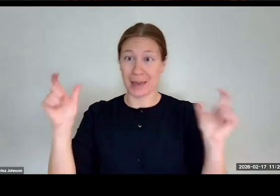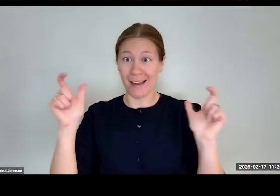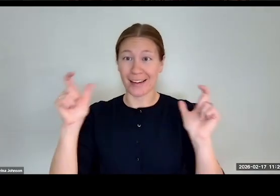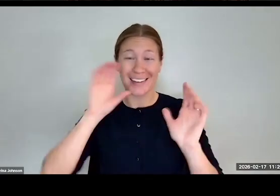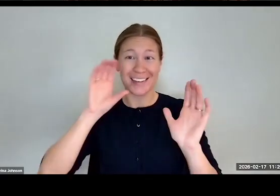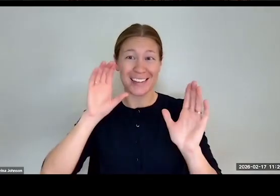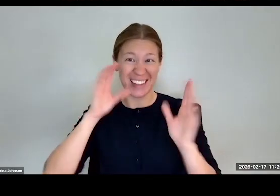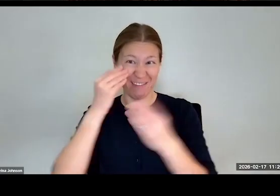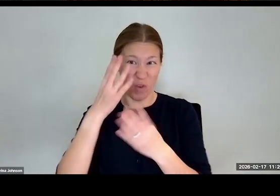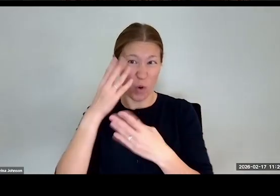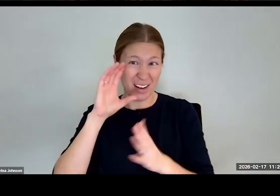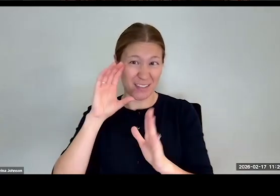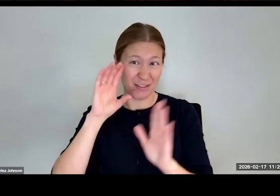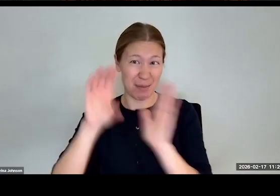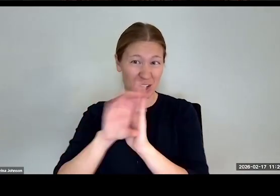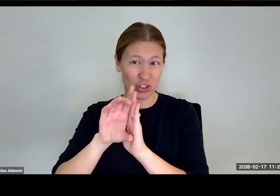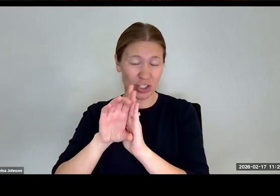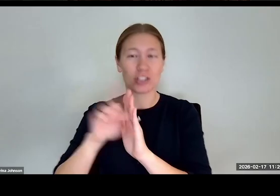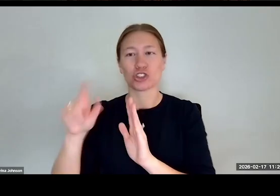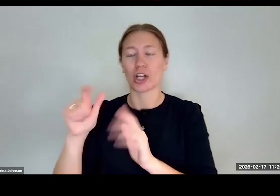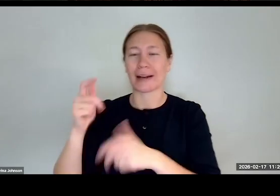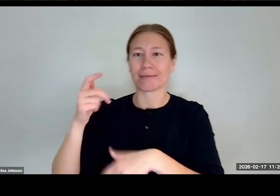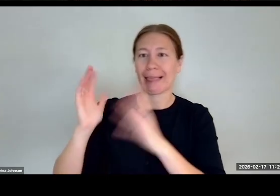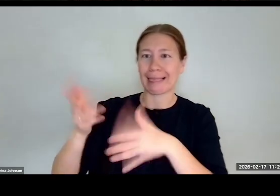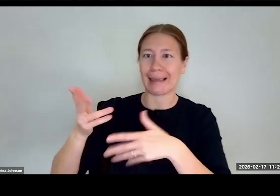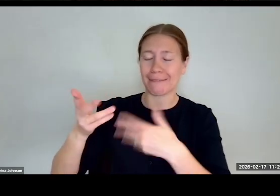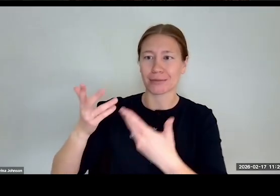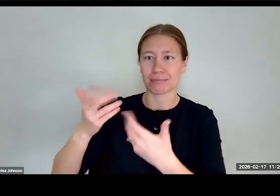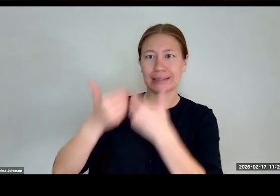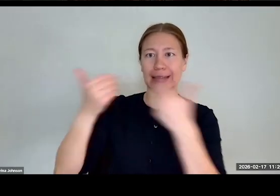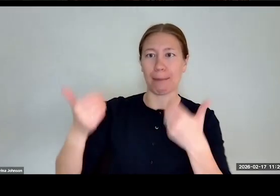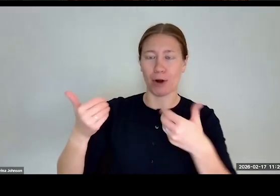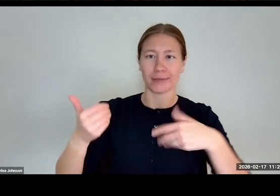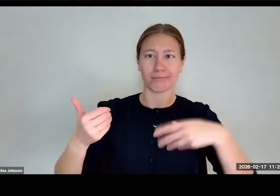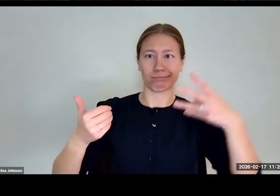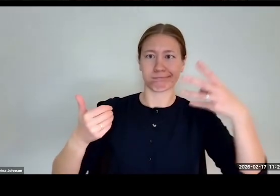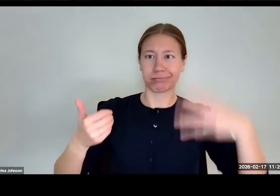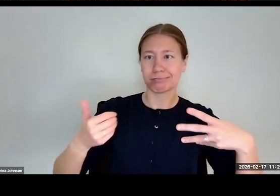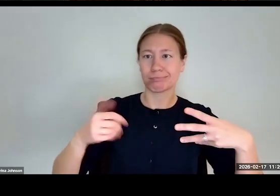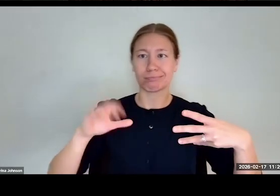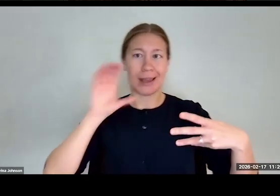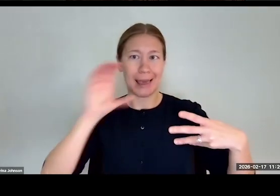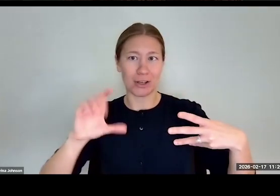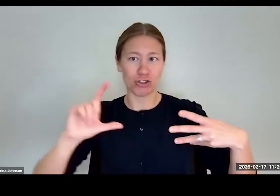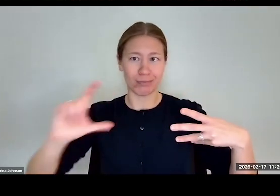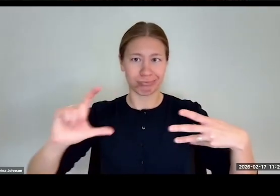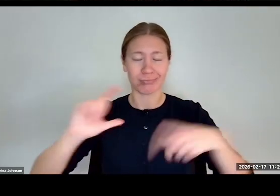you should leave it on your live layer. Try not to put text over top and add some alternative text to it. So I'm gonna show you how to manage background images today